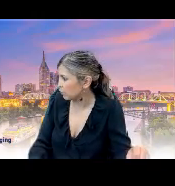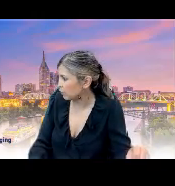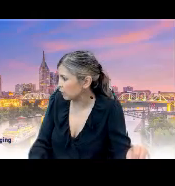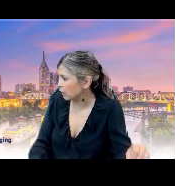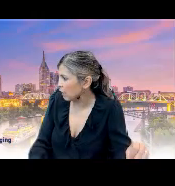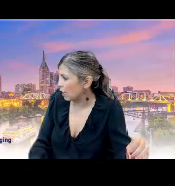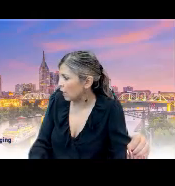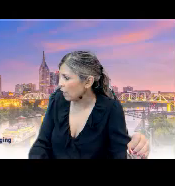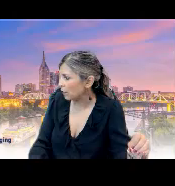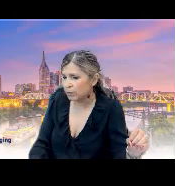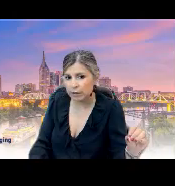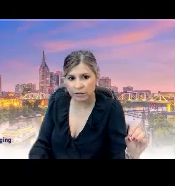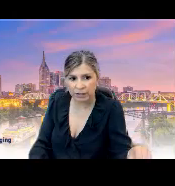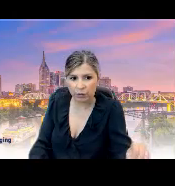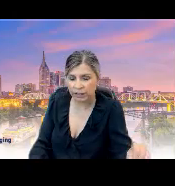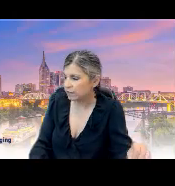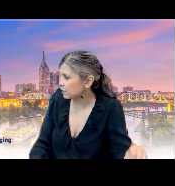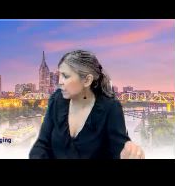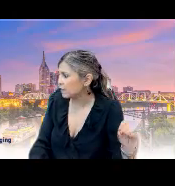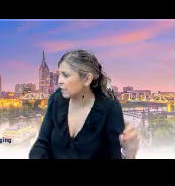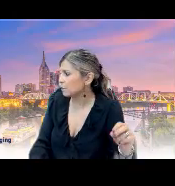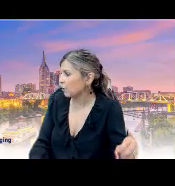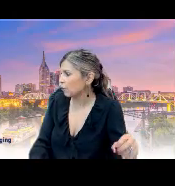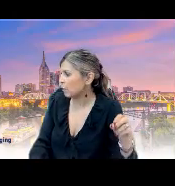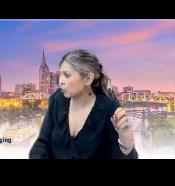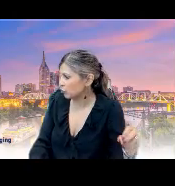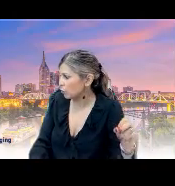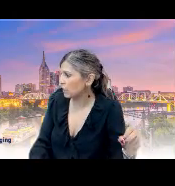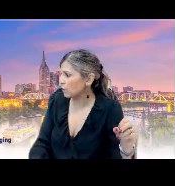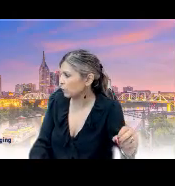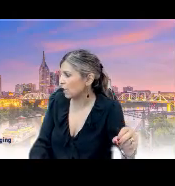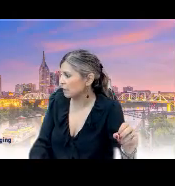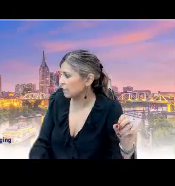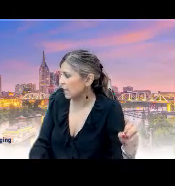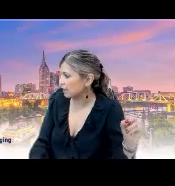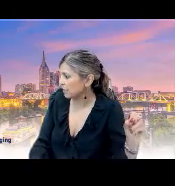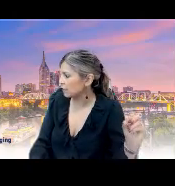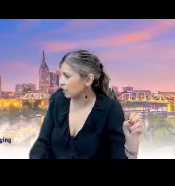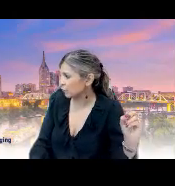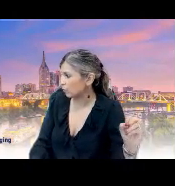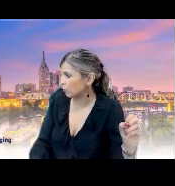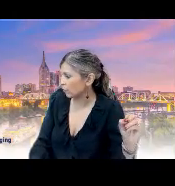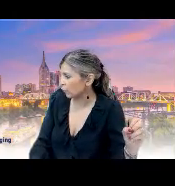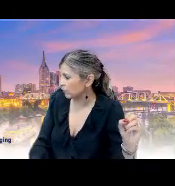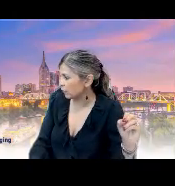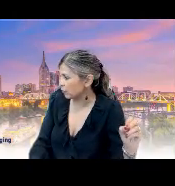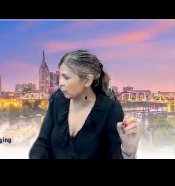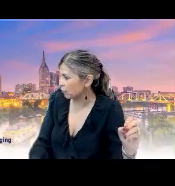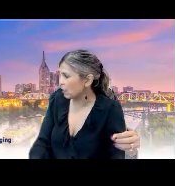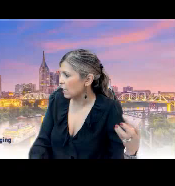Supplemental Security Security Assistance. This program should be utilized as a last resort for individuals.